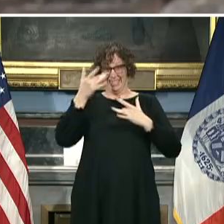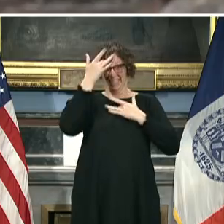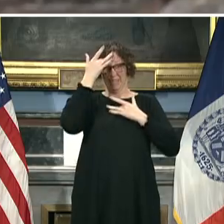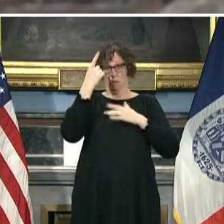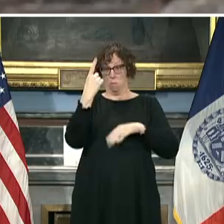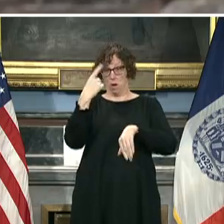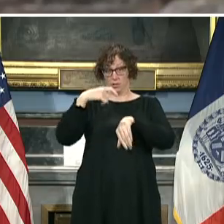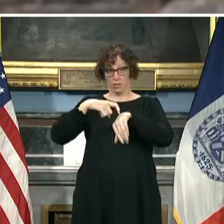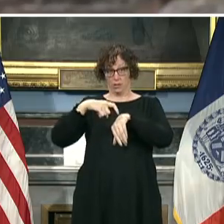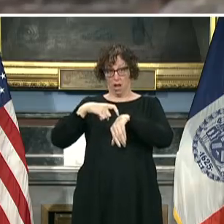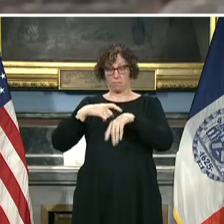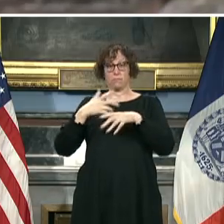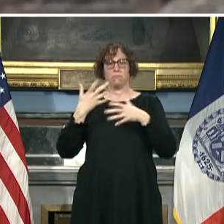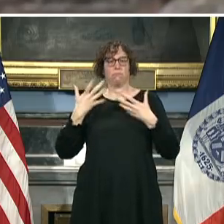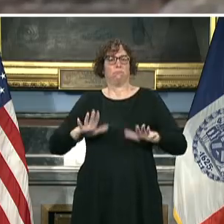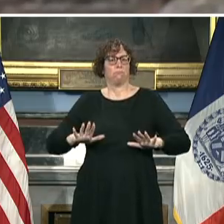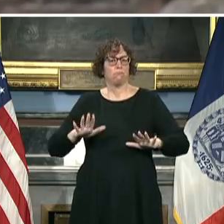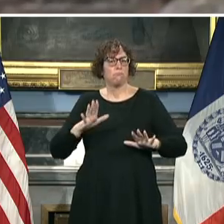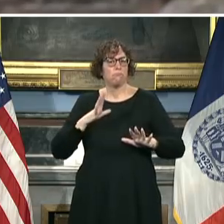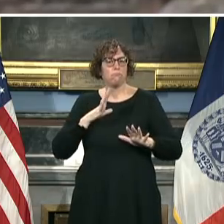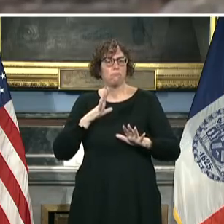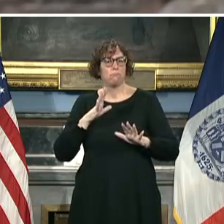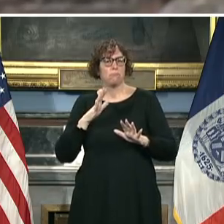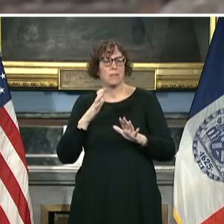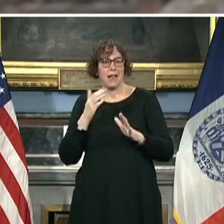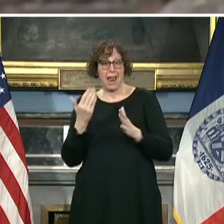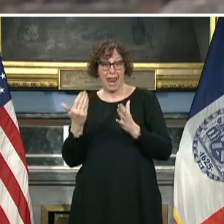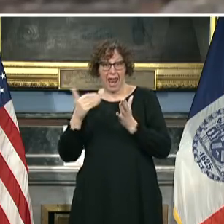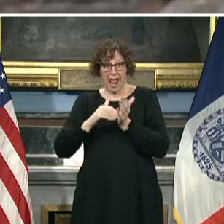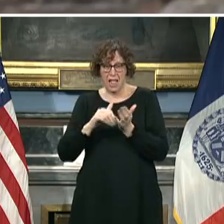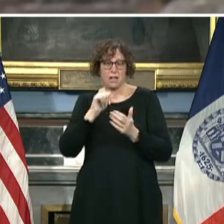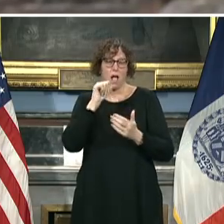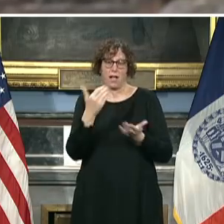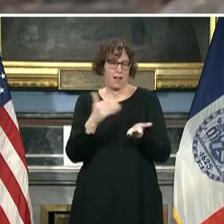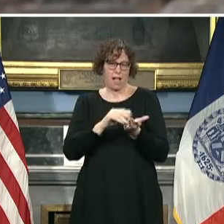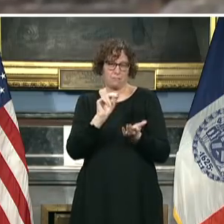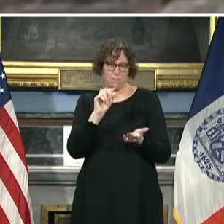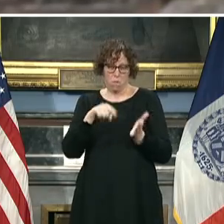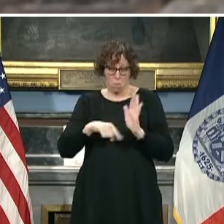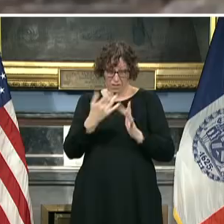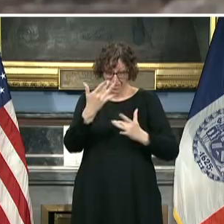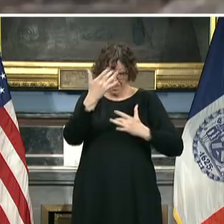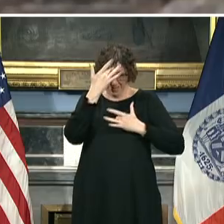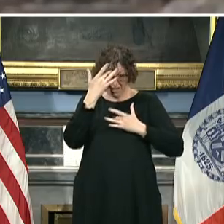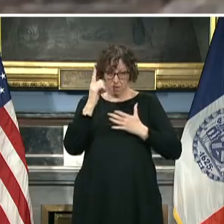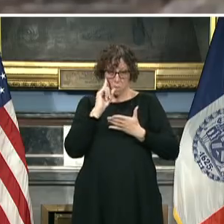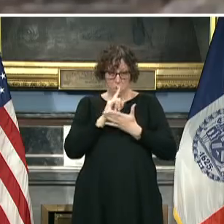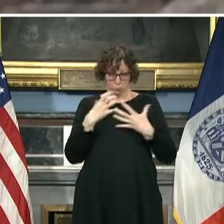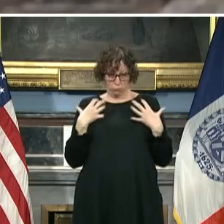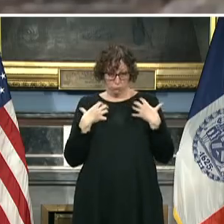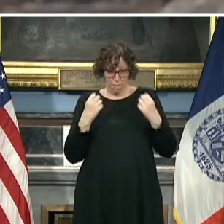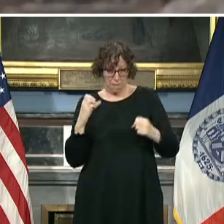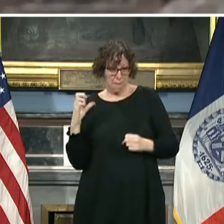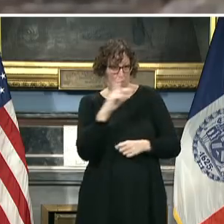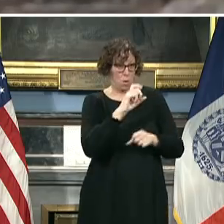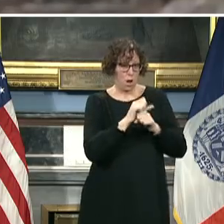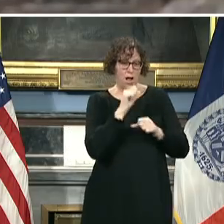ANYONE TO HAVE IT, BUT ONCE YOU GET IT, YOU'RE DONE AOUND Y CAN CONTINUE YOUR LIFE AND BE IMMUNE.